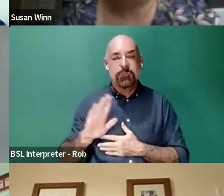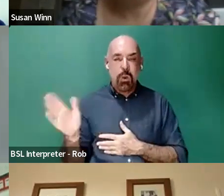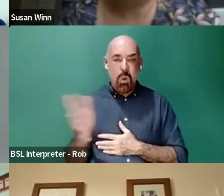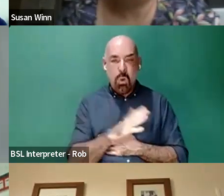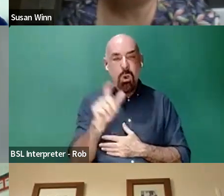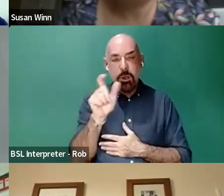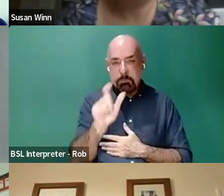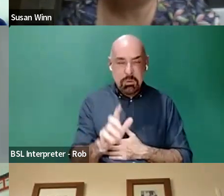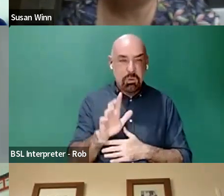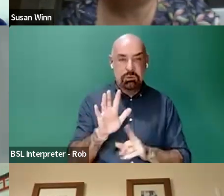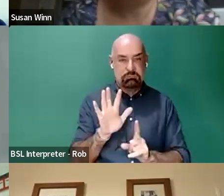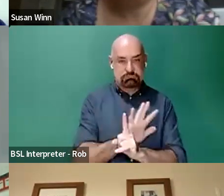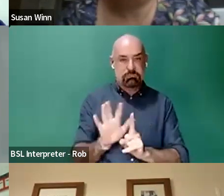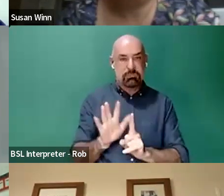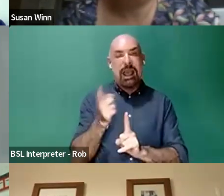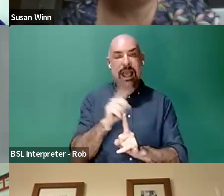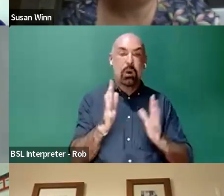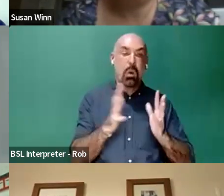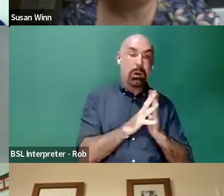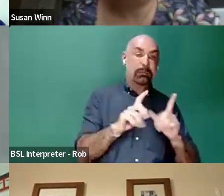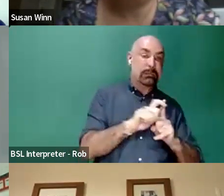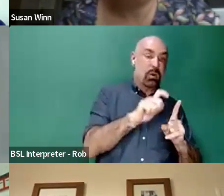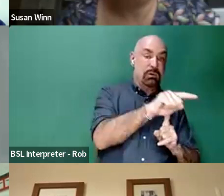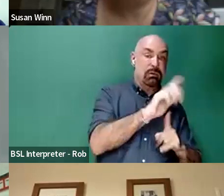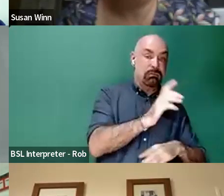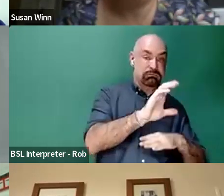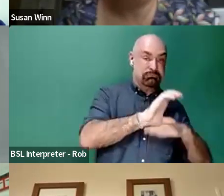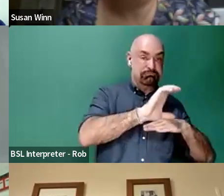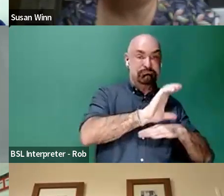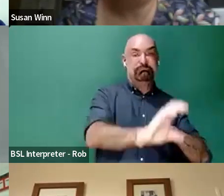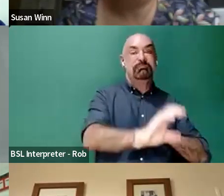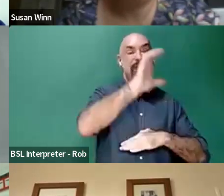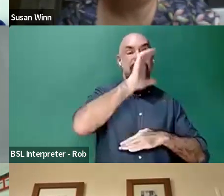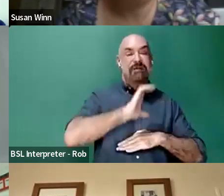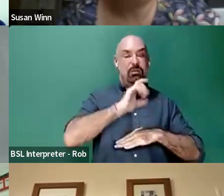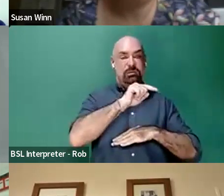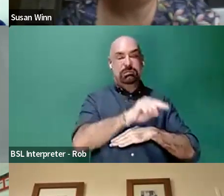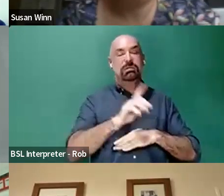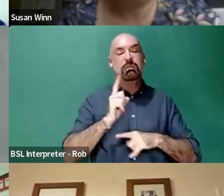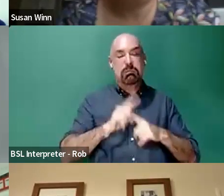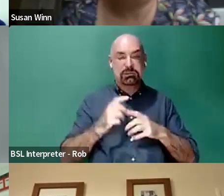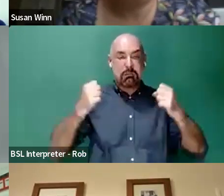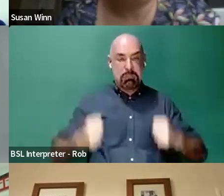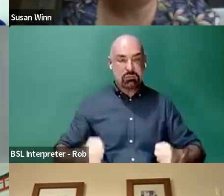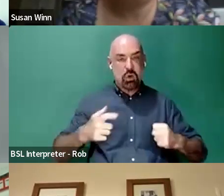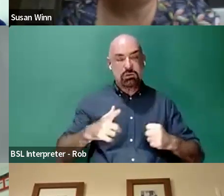And again, our thanks to William Demant for the funding, which helped significantly alongside BATOD's funding, to make this resource,